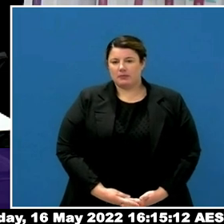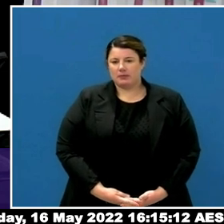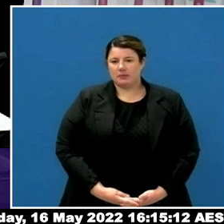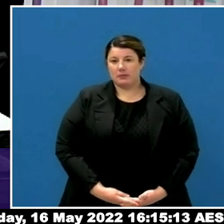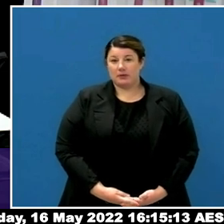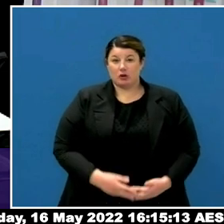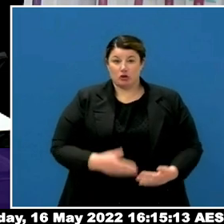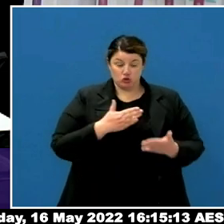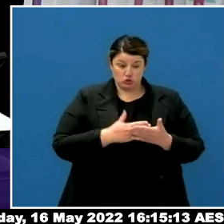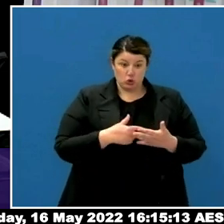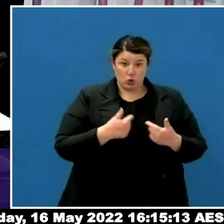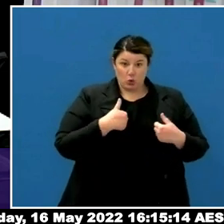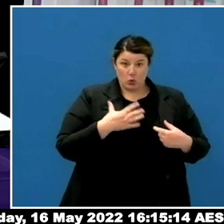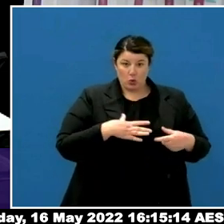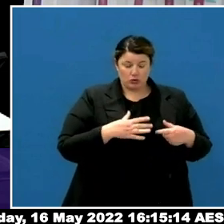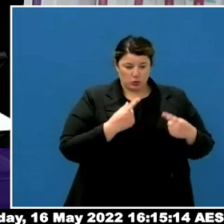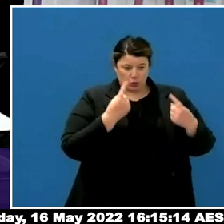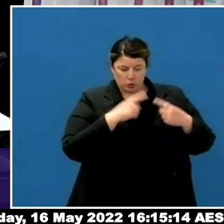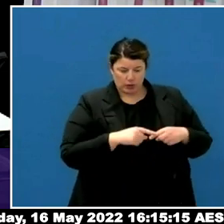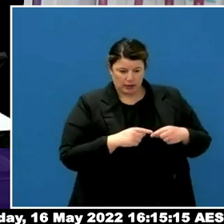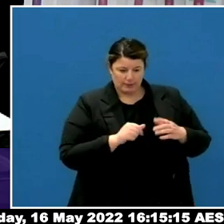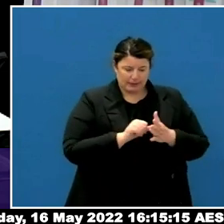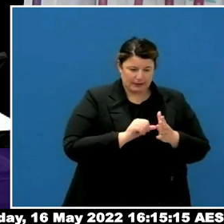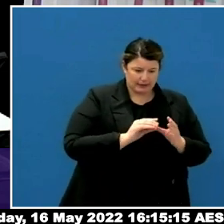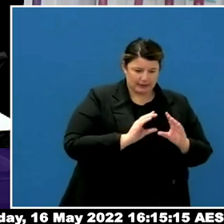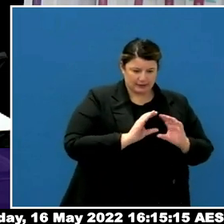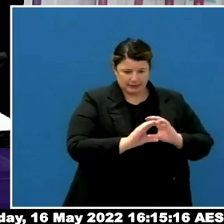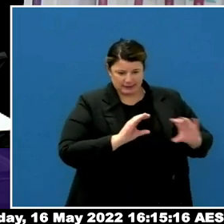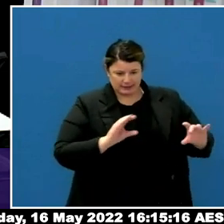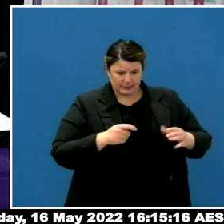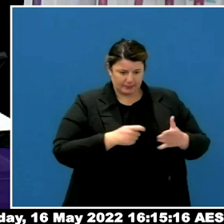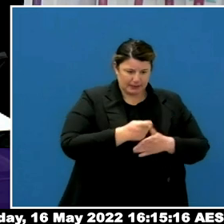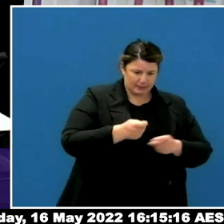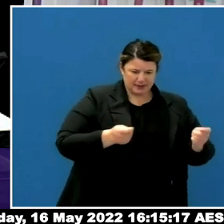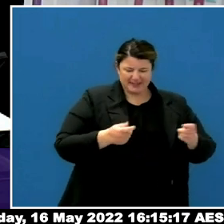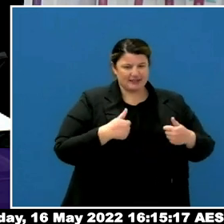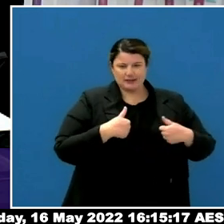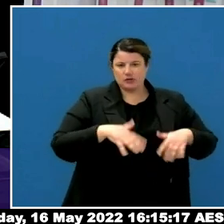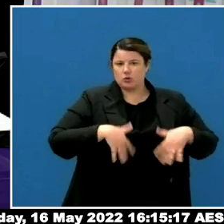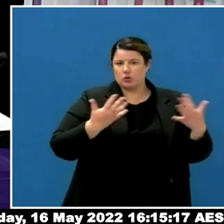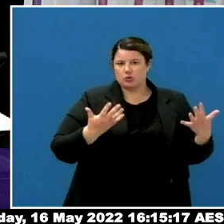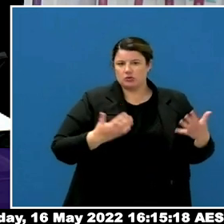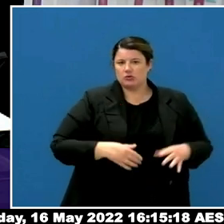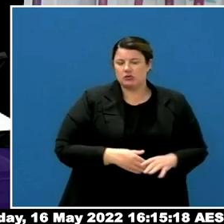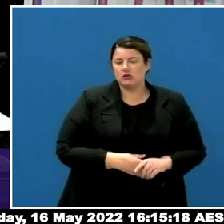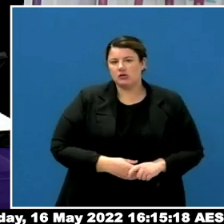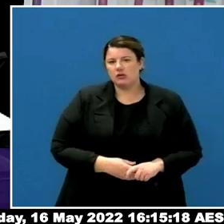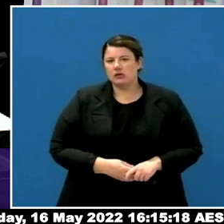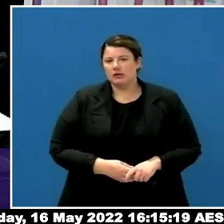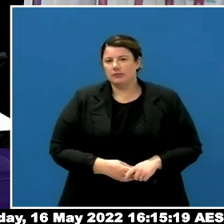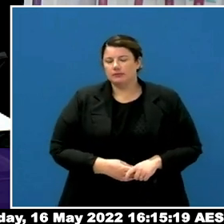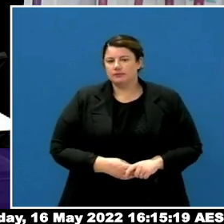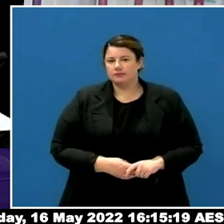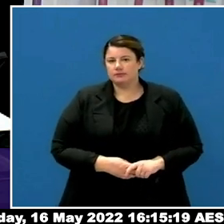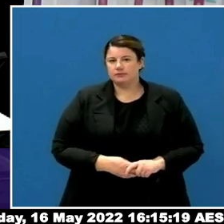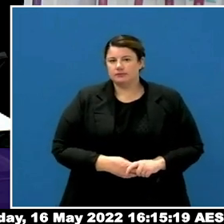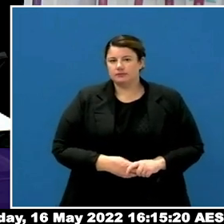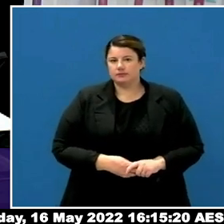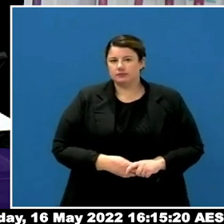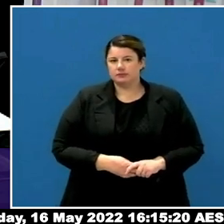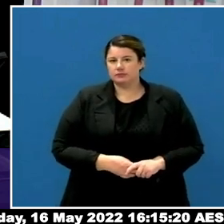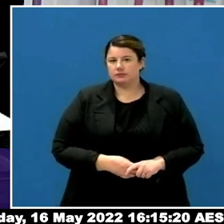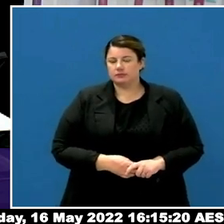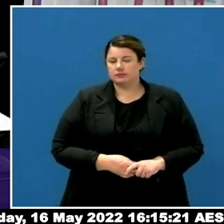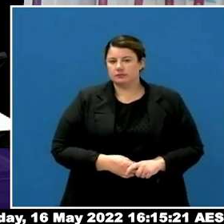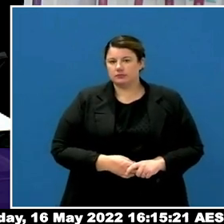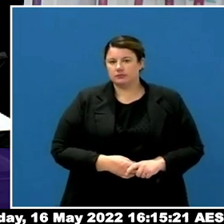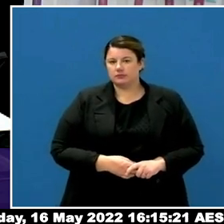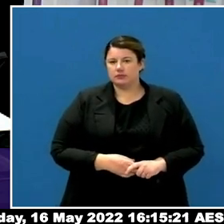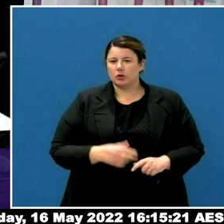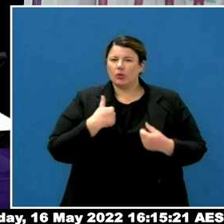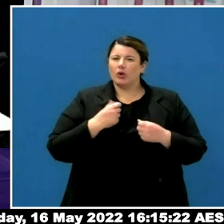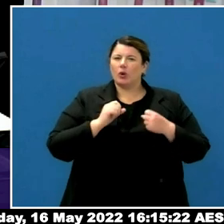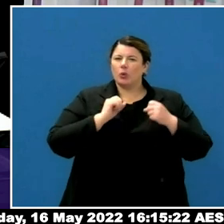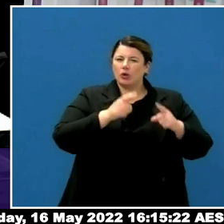And we went to, like, an information day at the school and they had plan managers